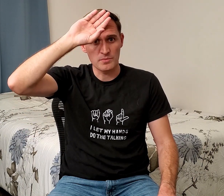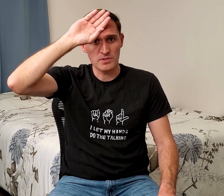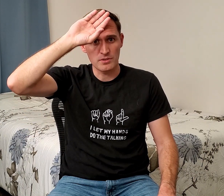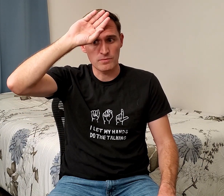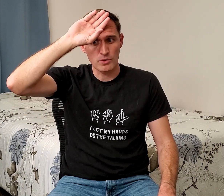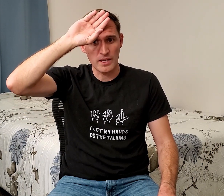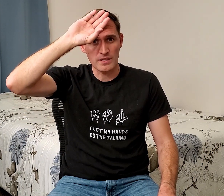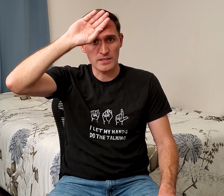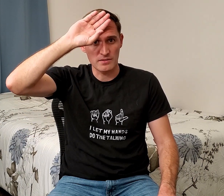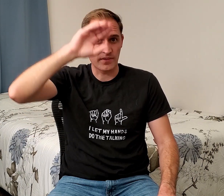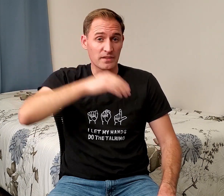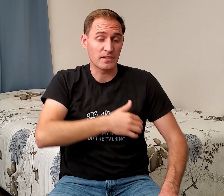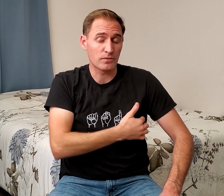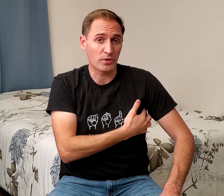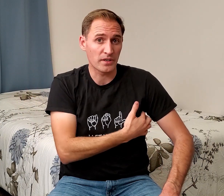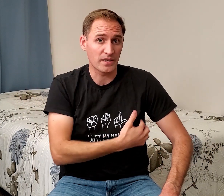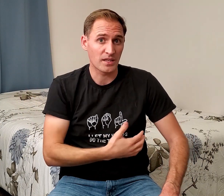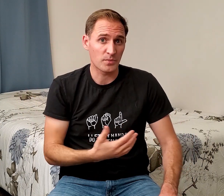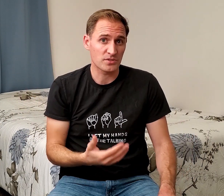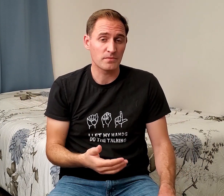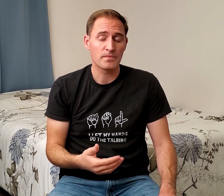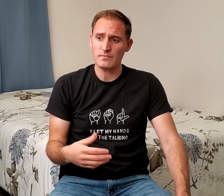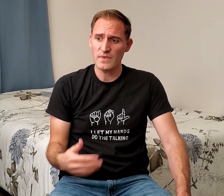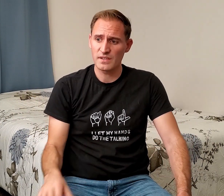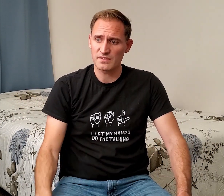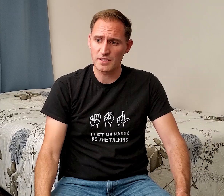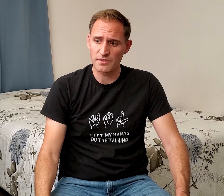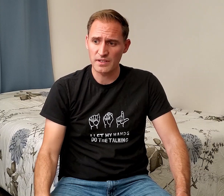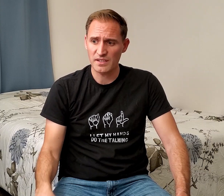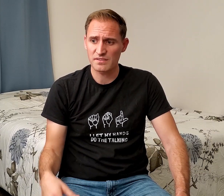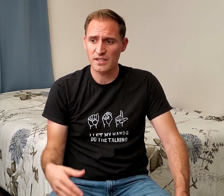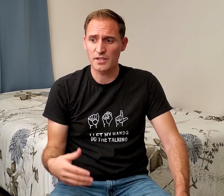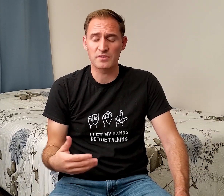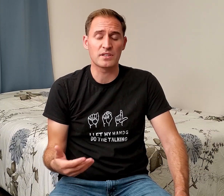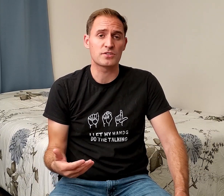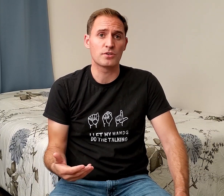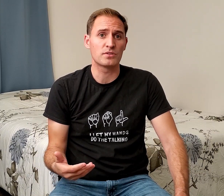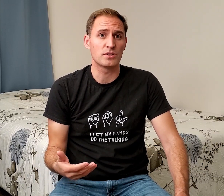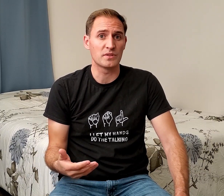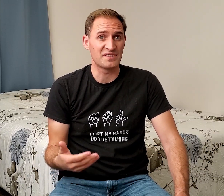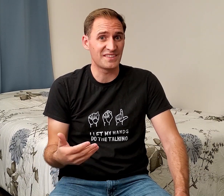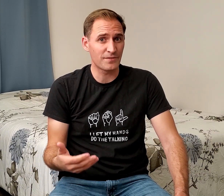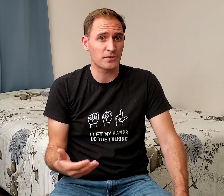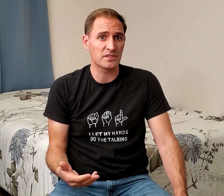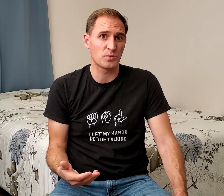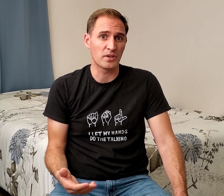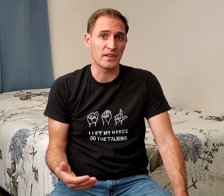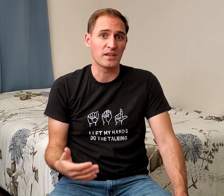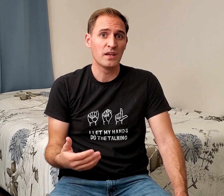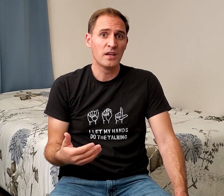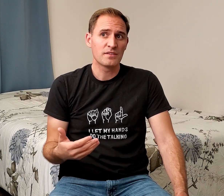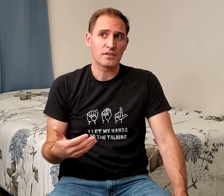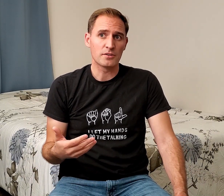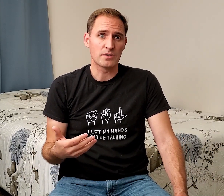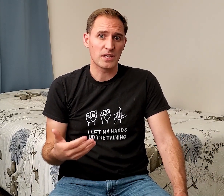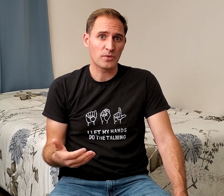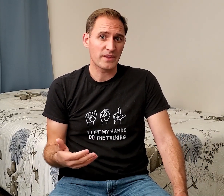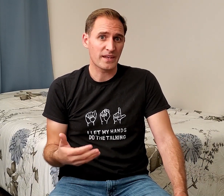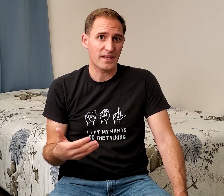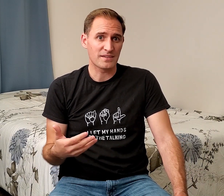to your forehead like you're feeling for a temperature. Let's see here, the next sign I was going to show to you is 'difficulty breathing'. So anyone that